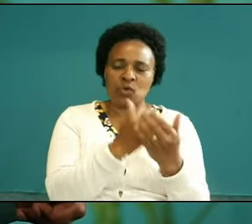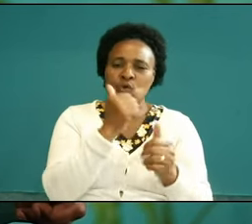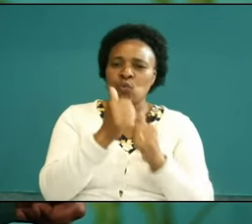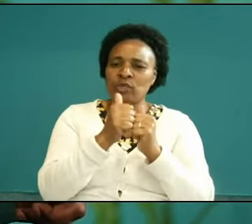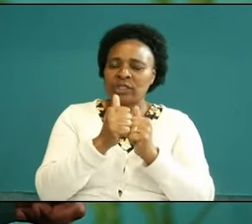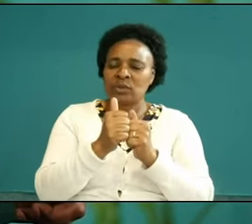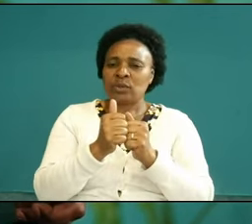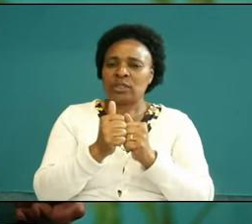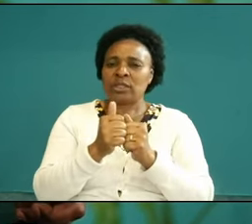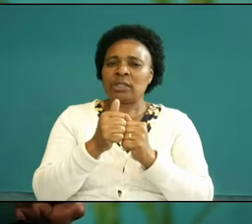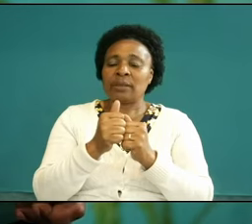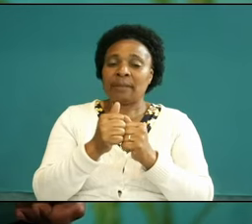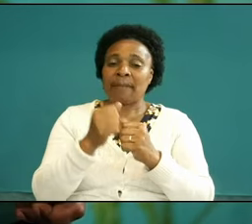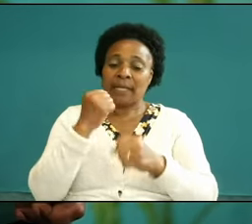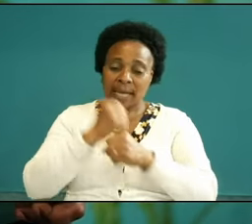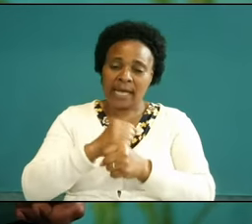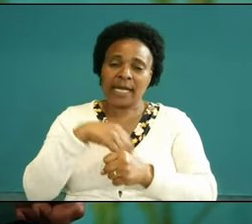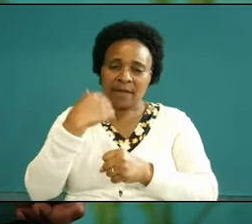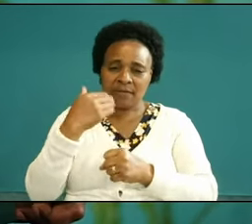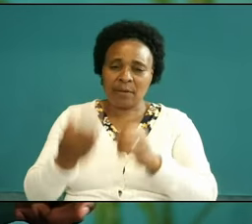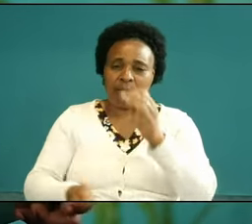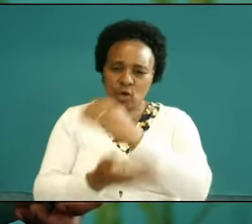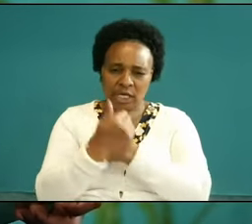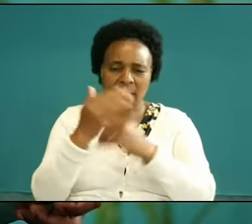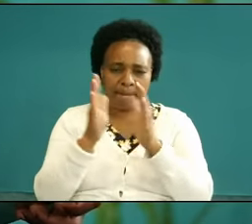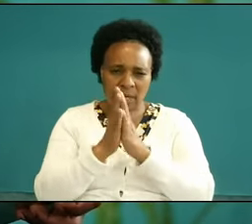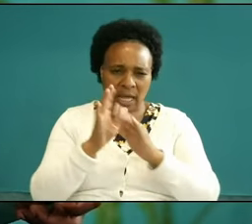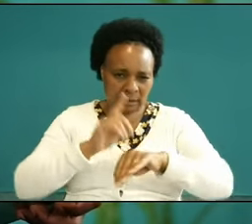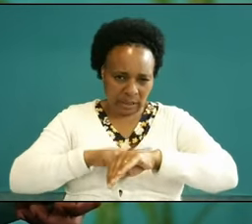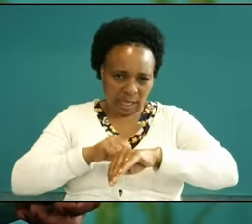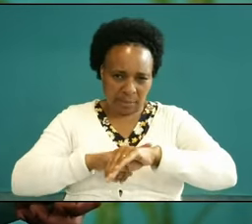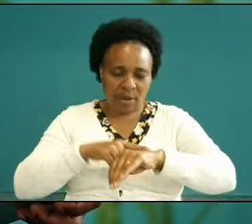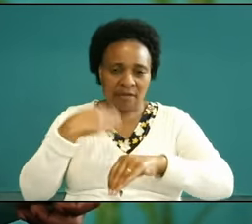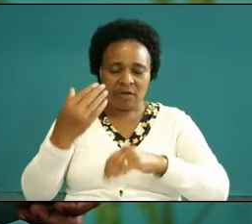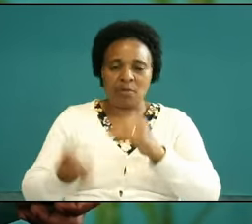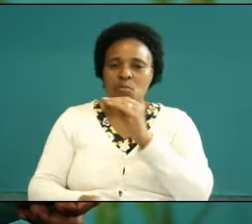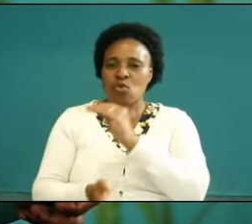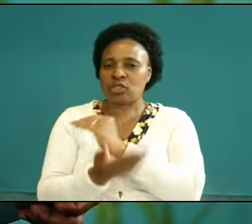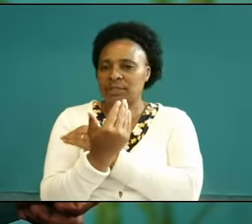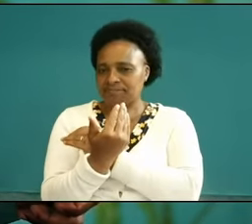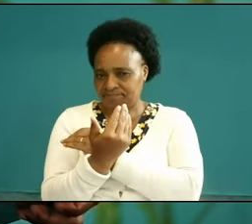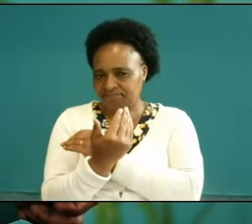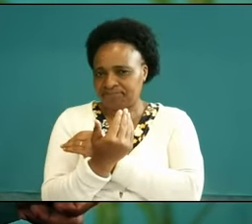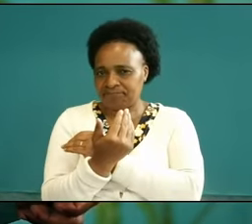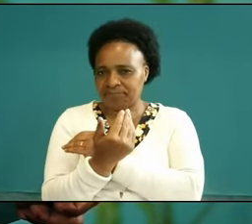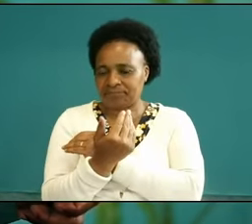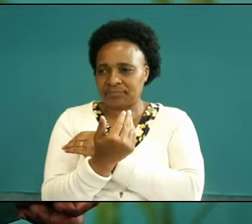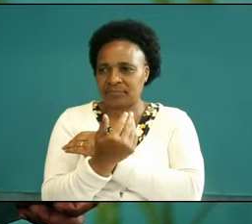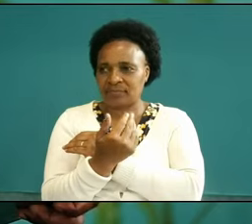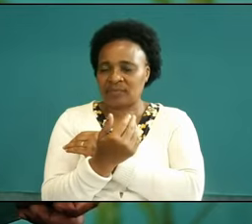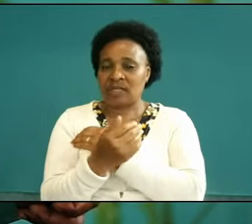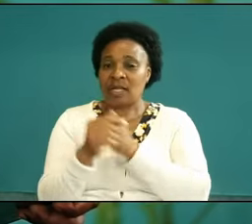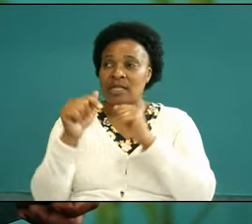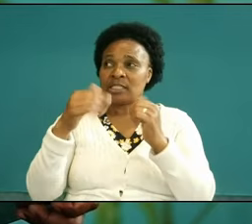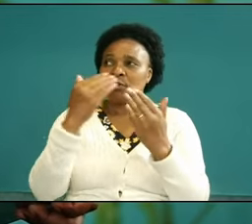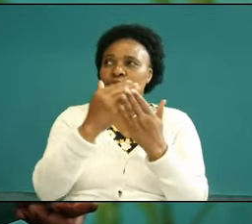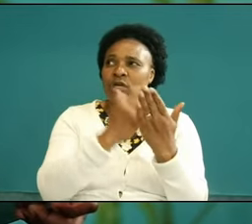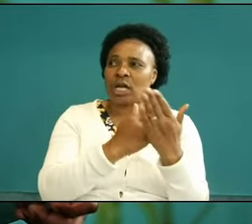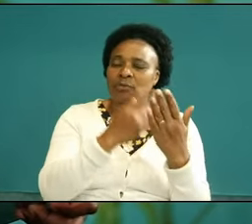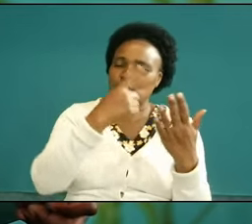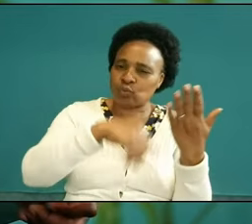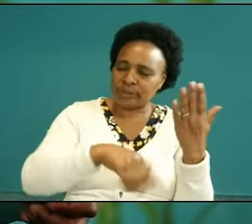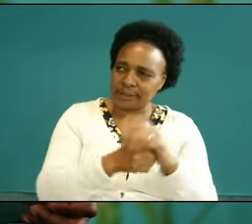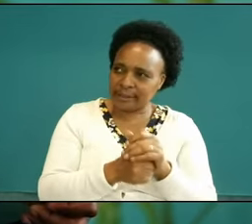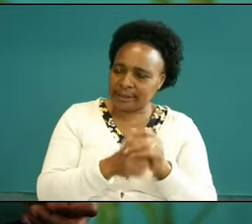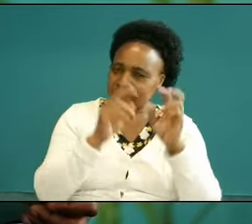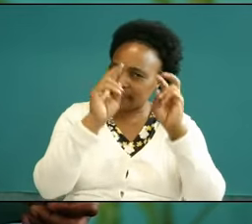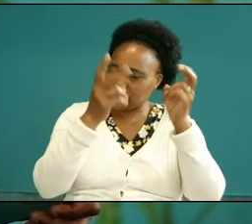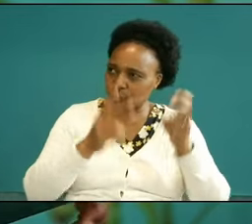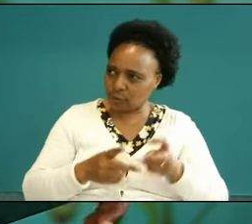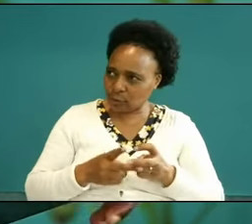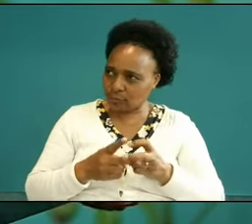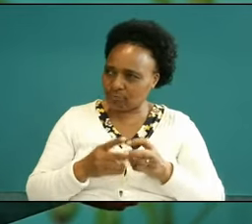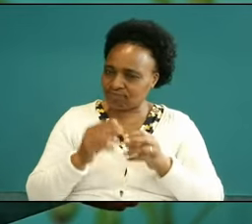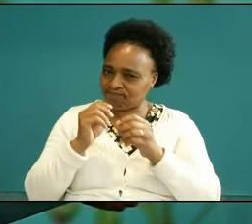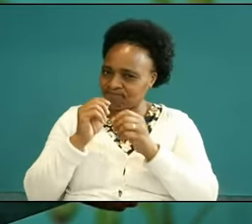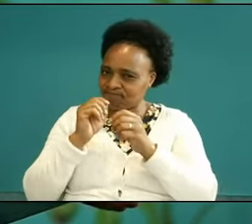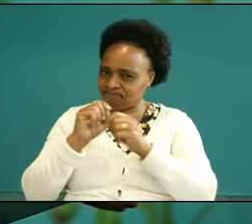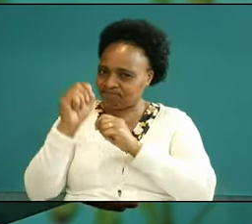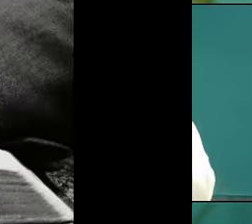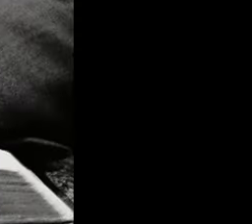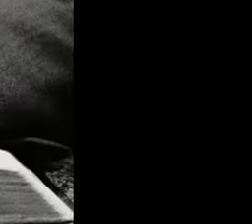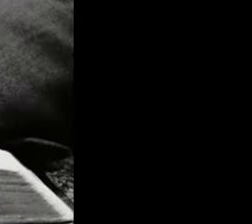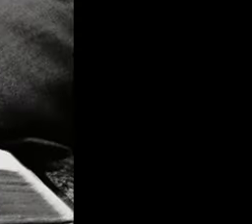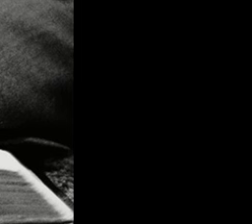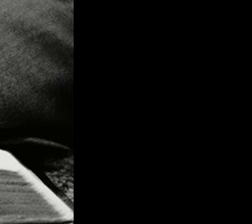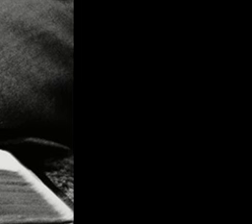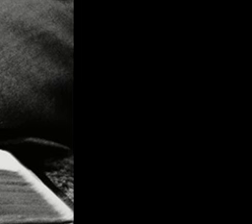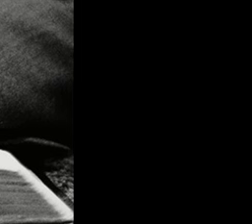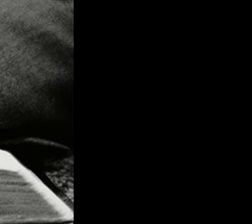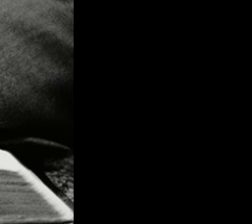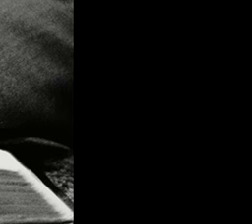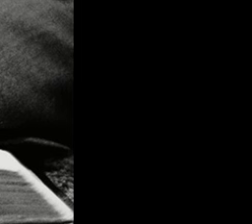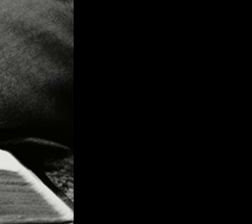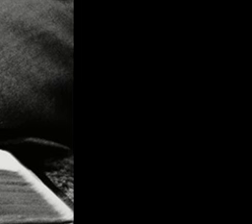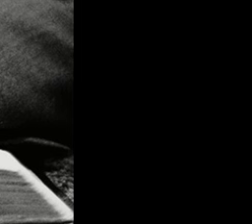every morning the prayer session every morning um that program is titled ignite your day ignite your